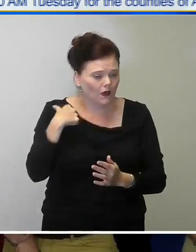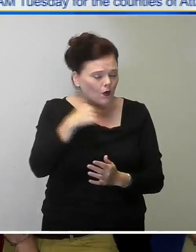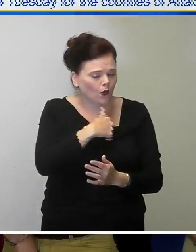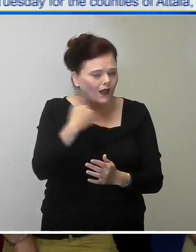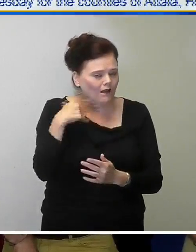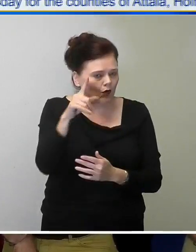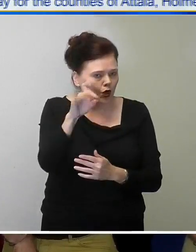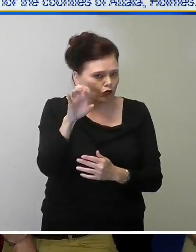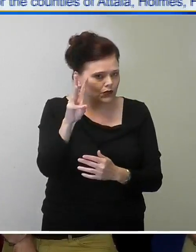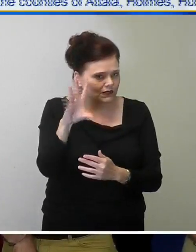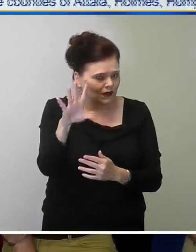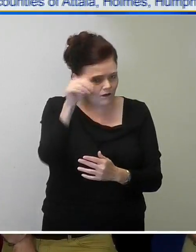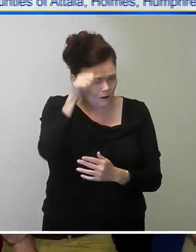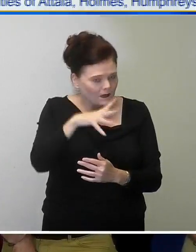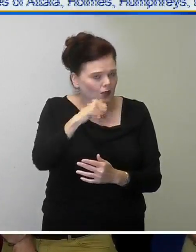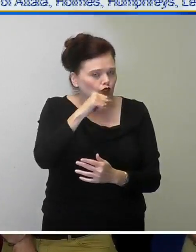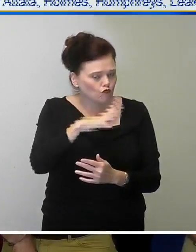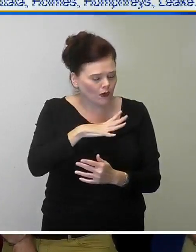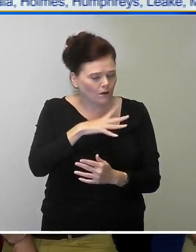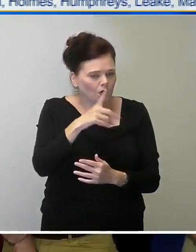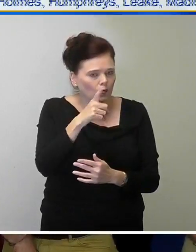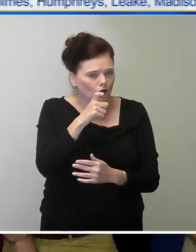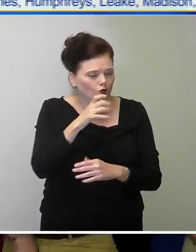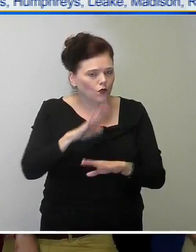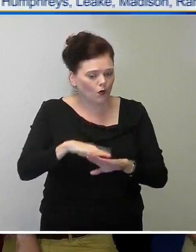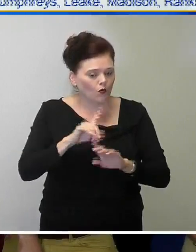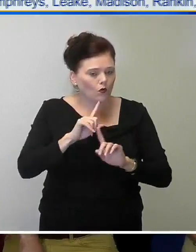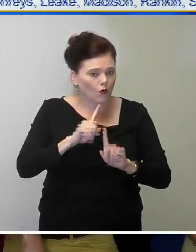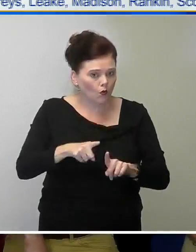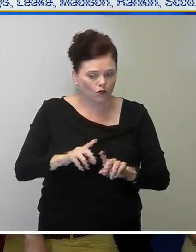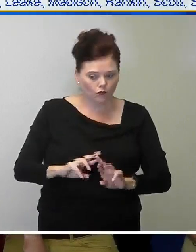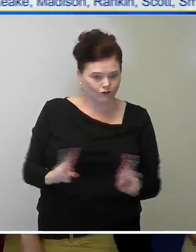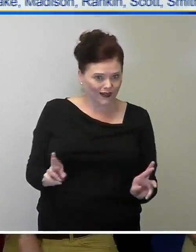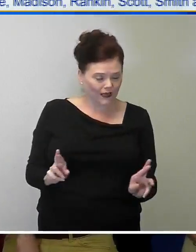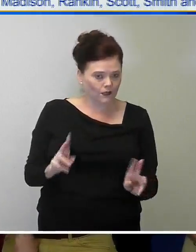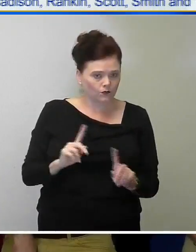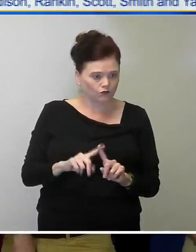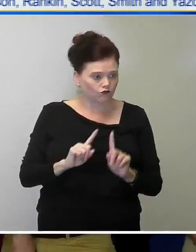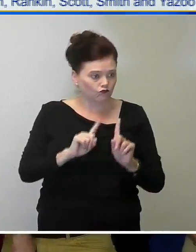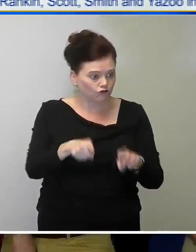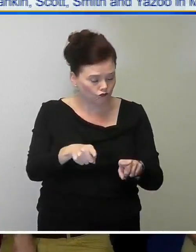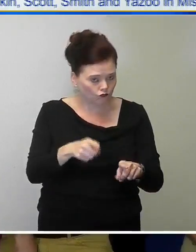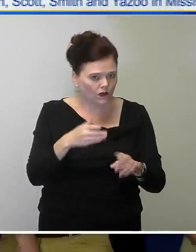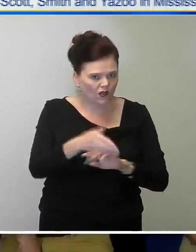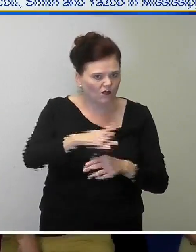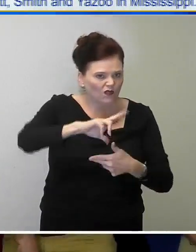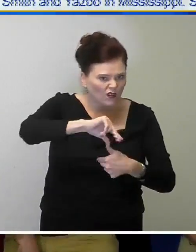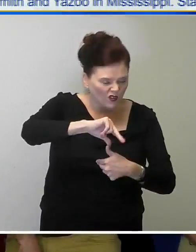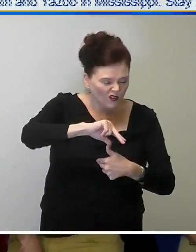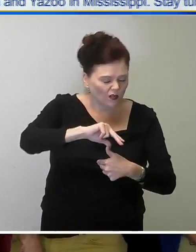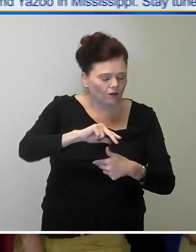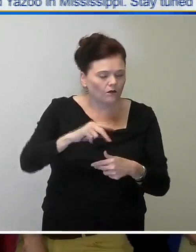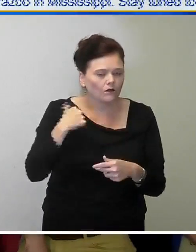THE UNITS OF HURRICANE IDA. WE ARE A FORCE OF OVER TWELVE THOUSAND MEN AND WOMEN. WE CURRENTLY HAVE 165 MEN AND